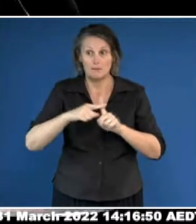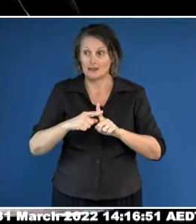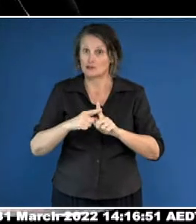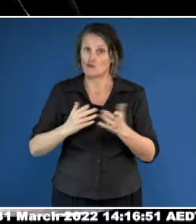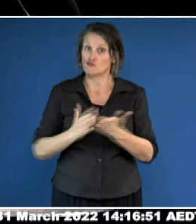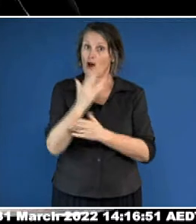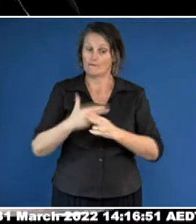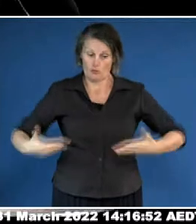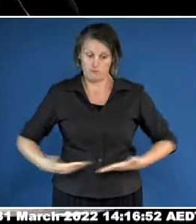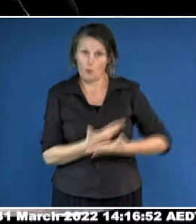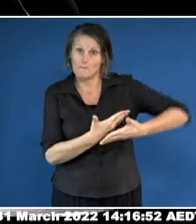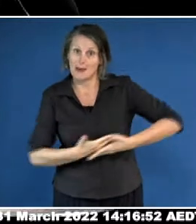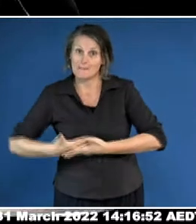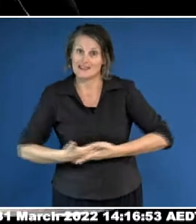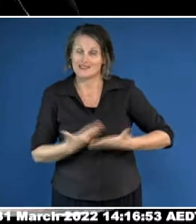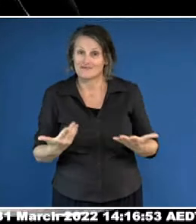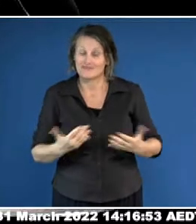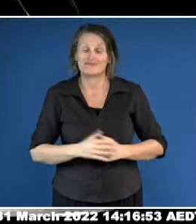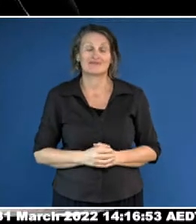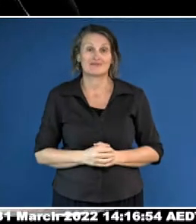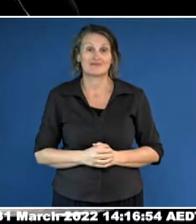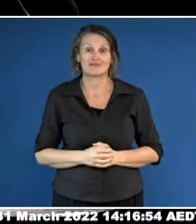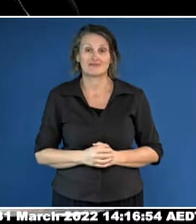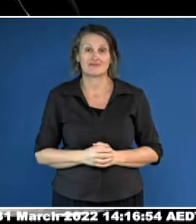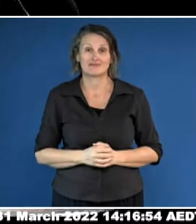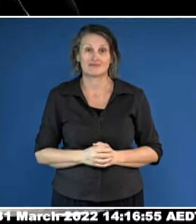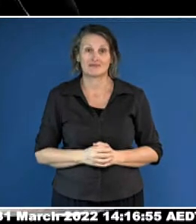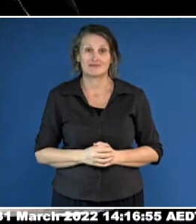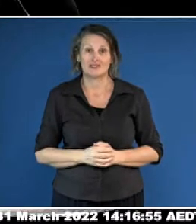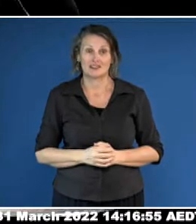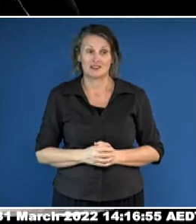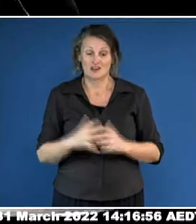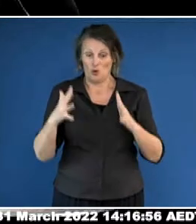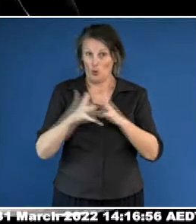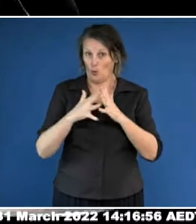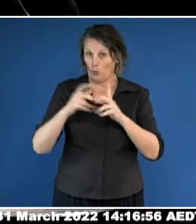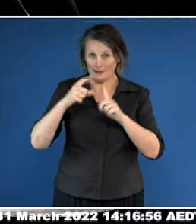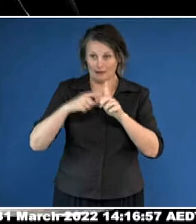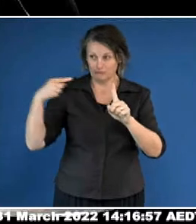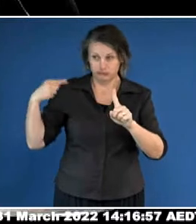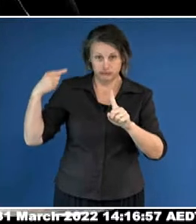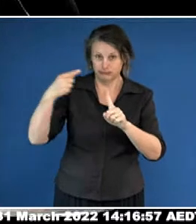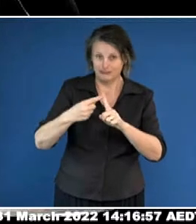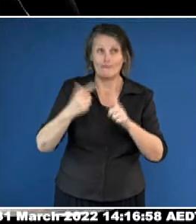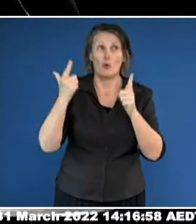I think it's outside the scope of this hearing to talk about all the work that WWDA has done over a very long time in this space.